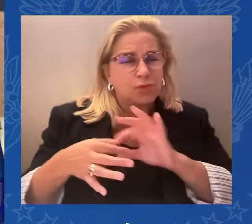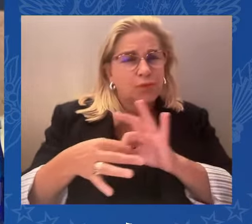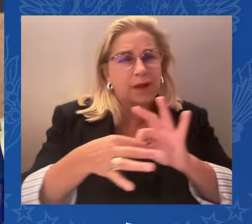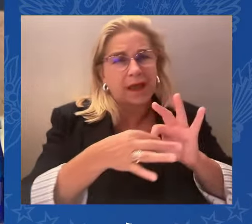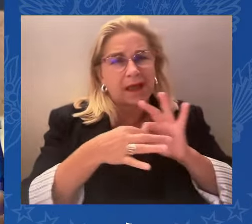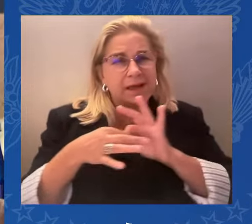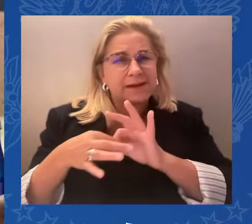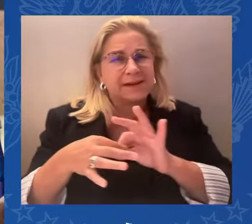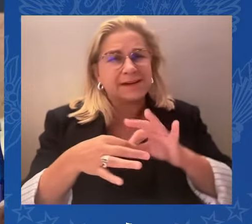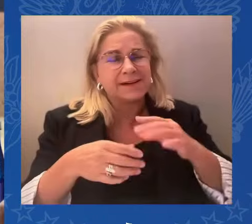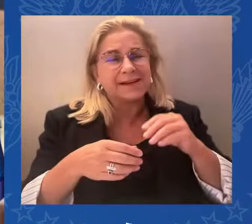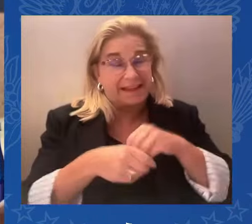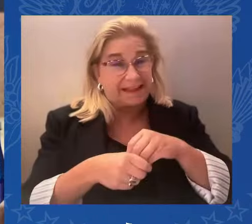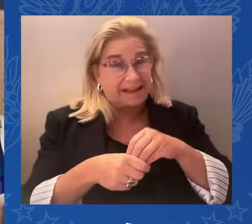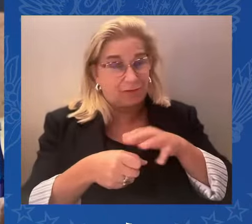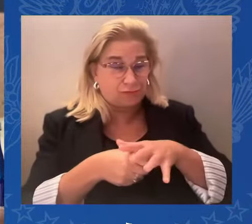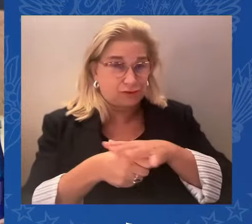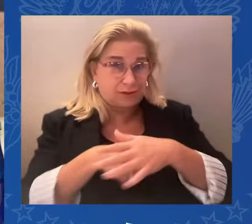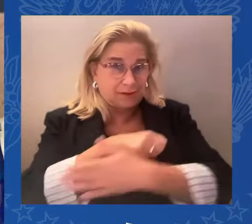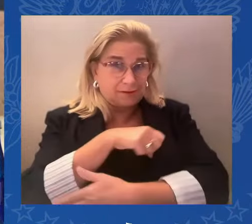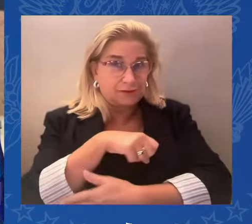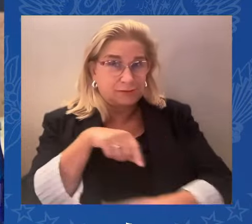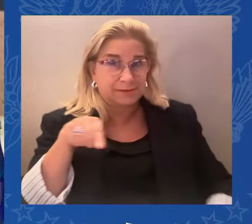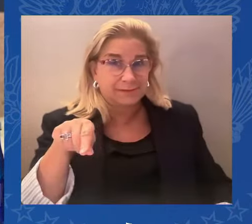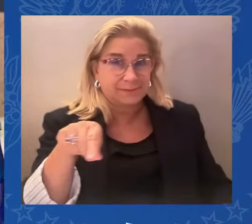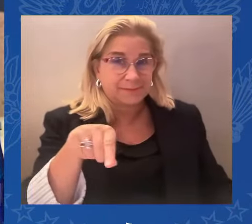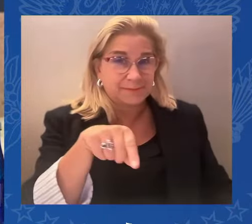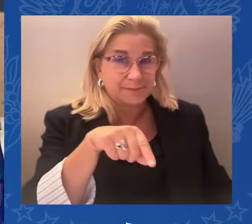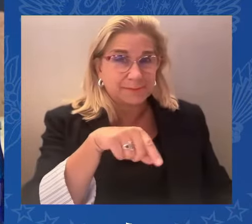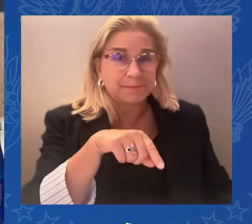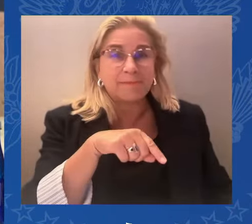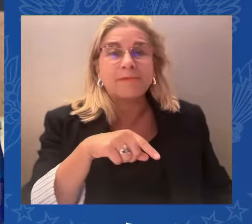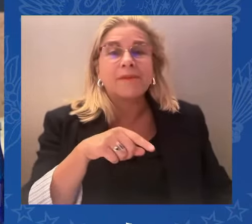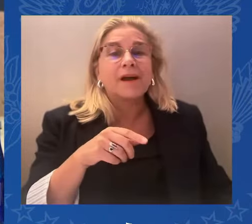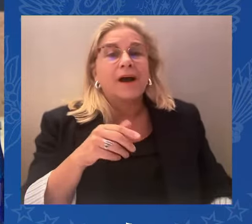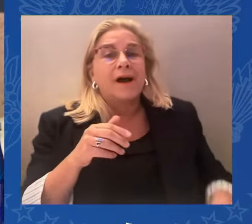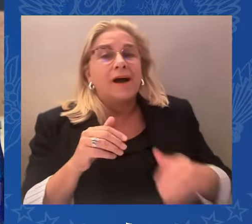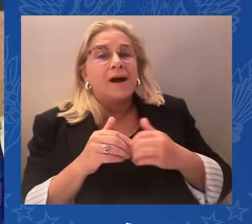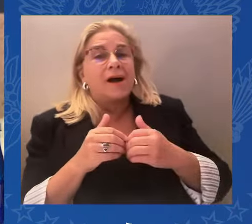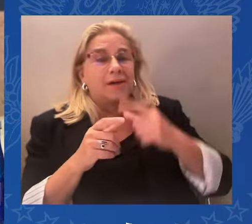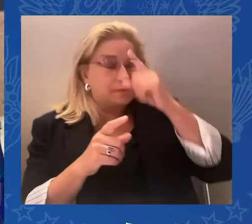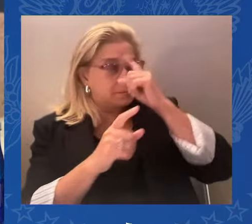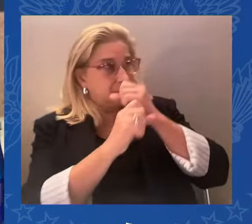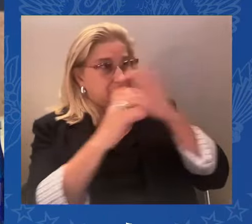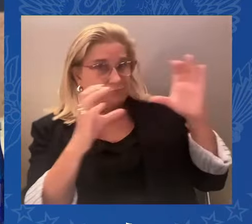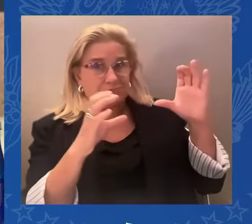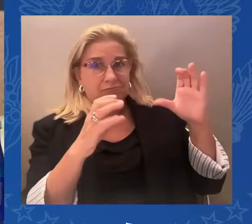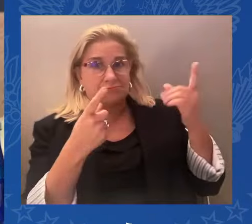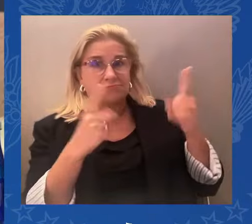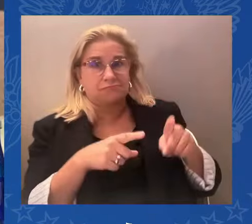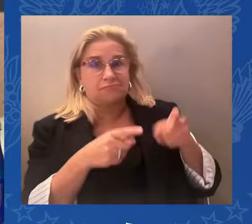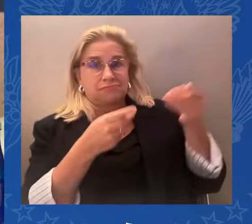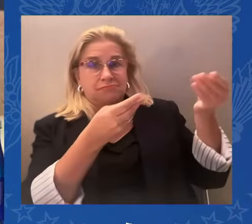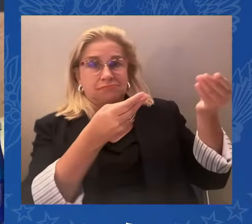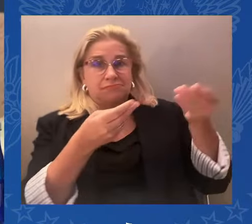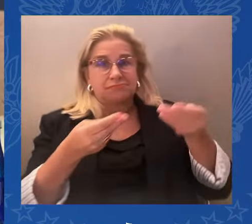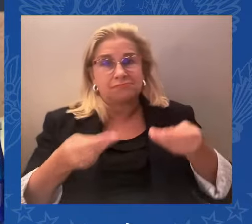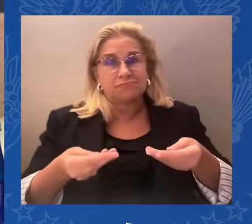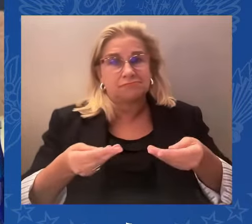I look forward to a fruitful discussion today so that we may listen